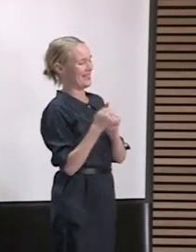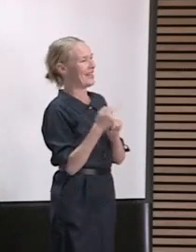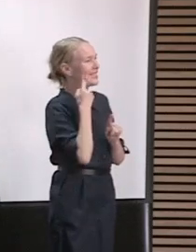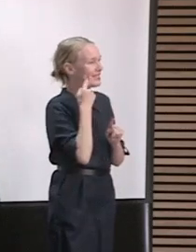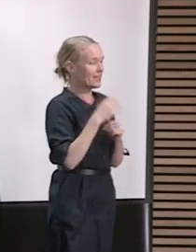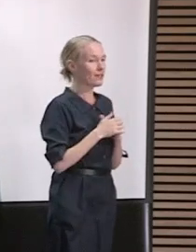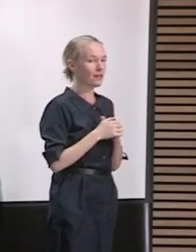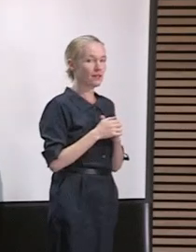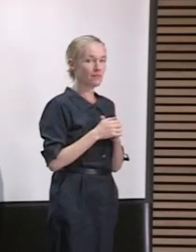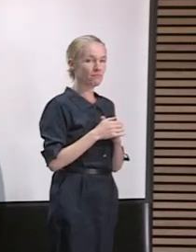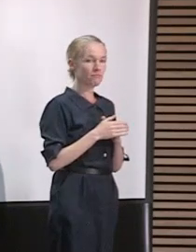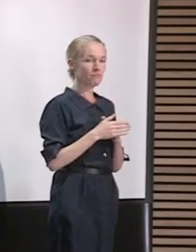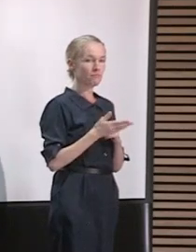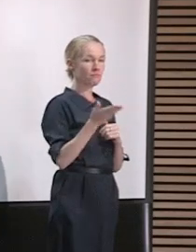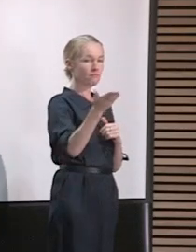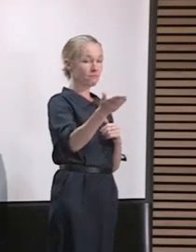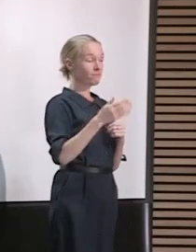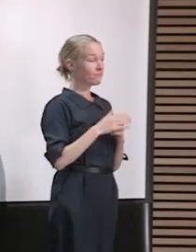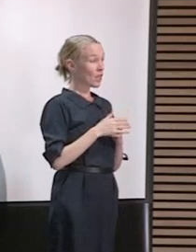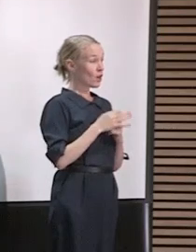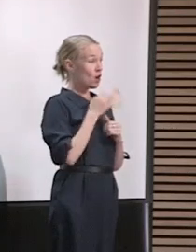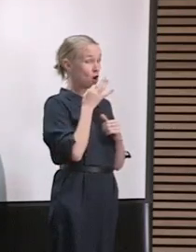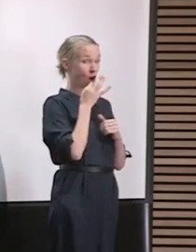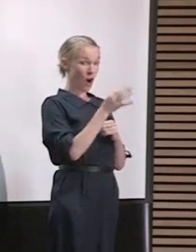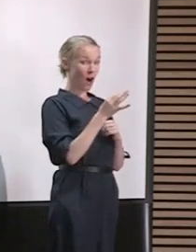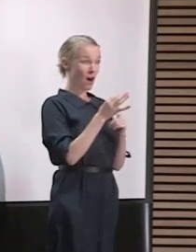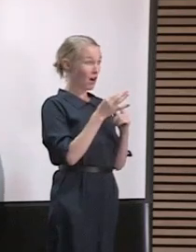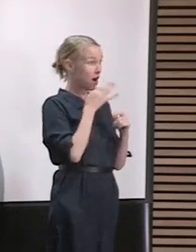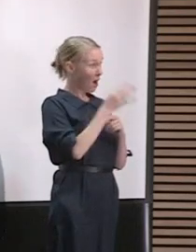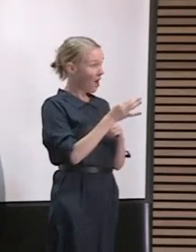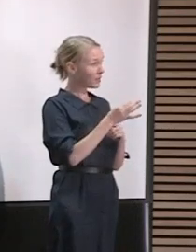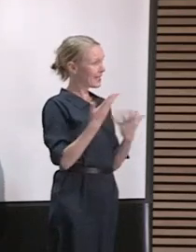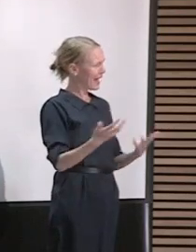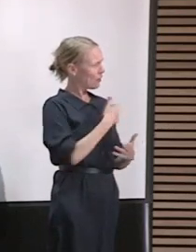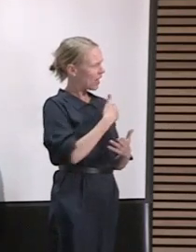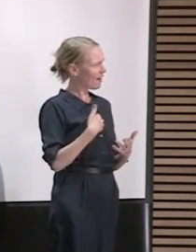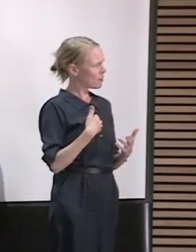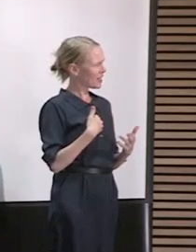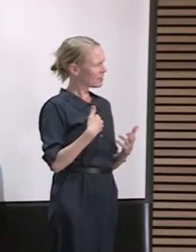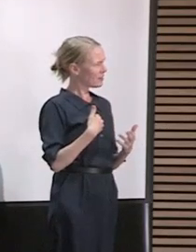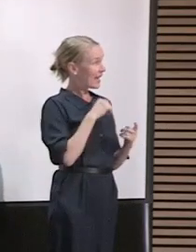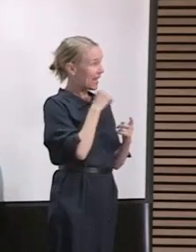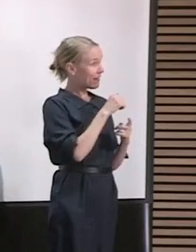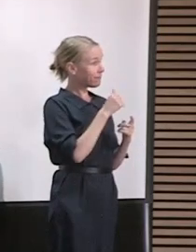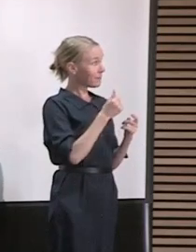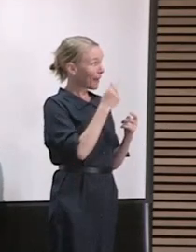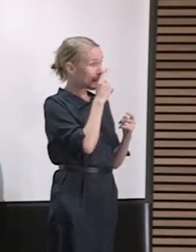With regards to - what's